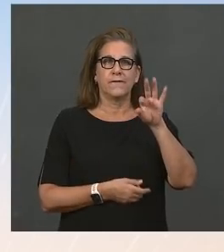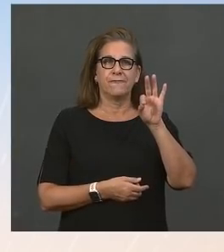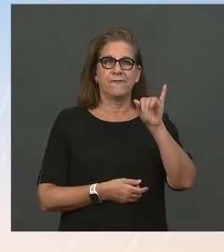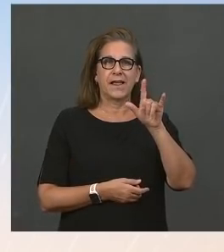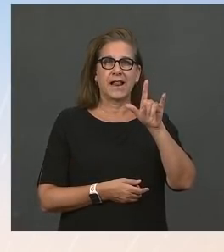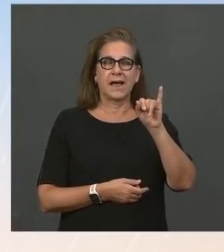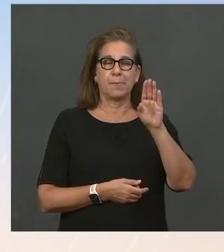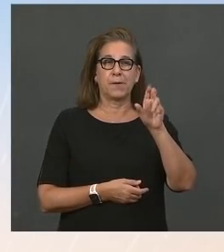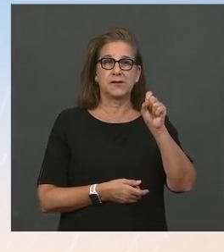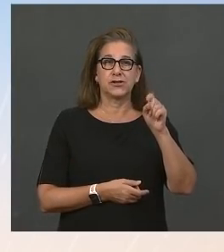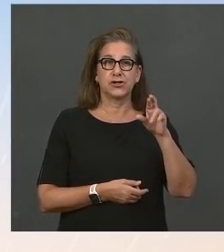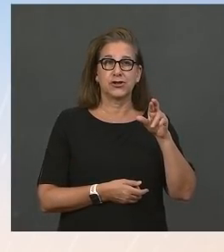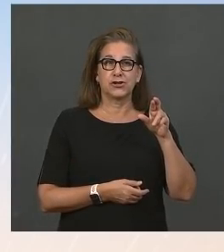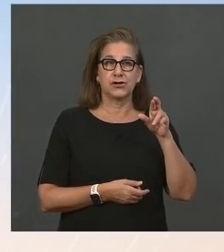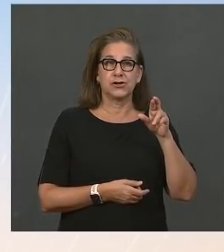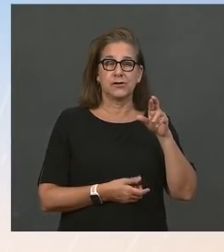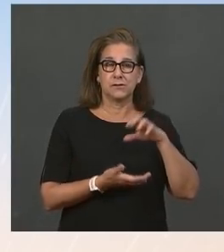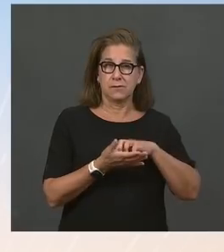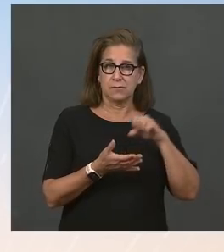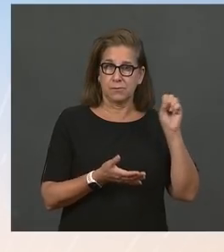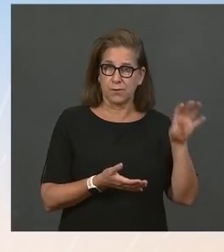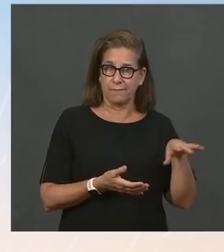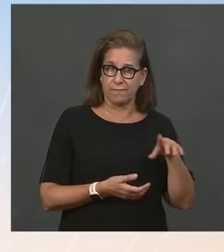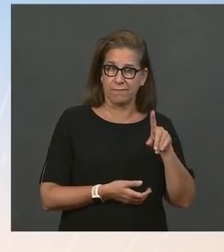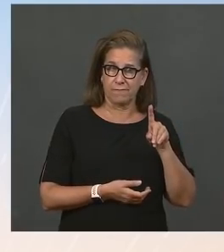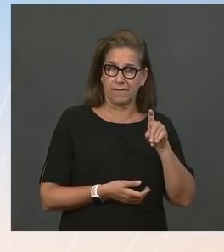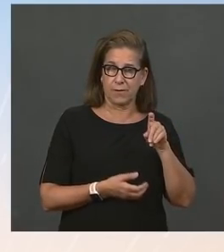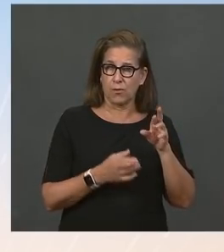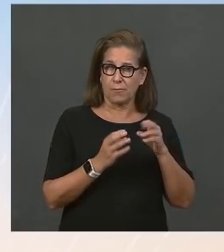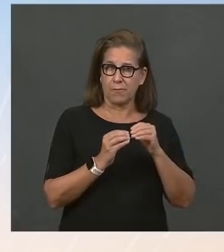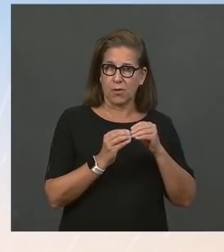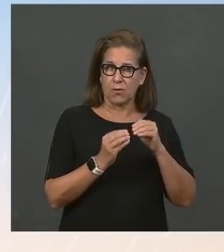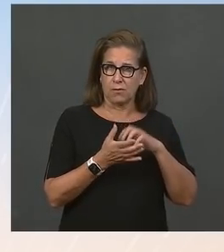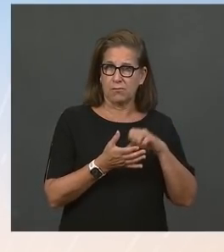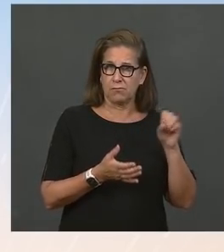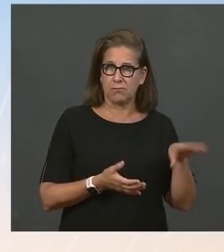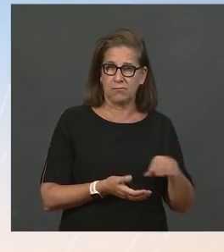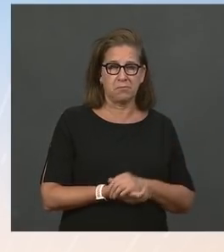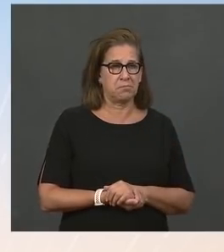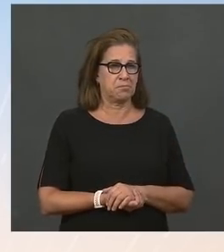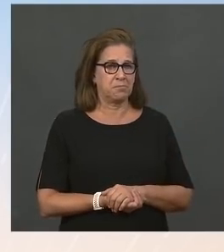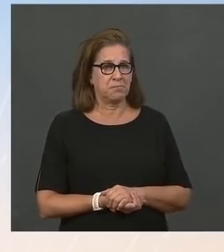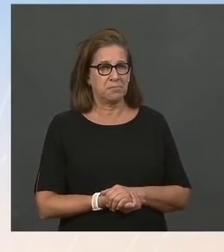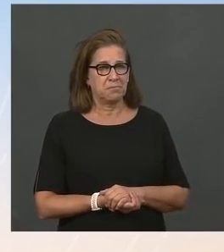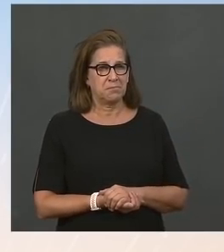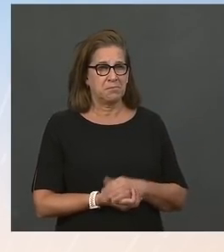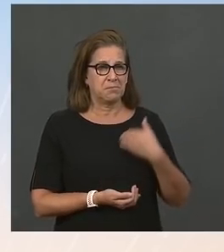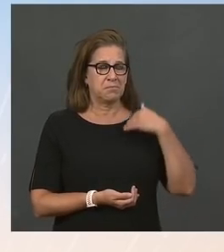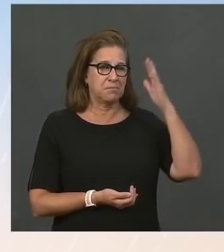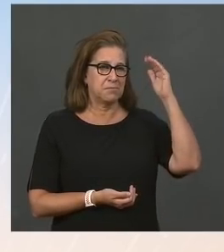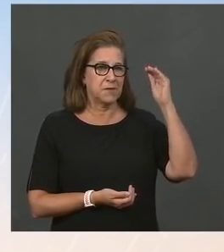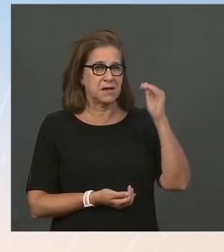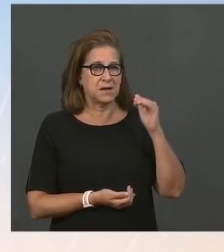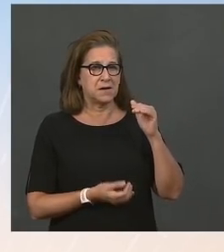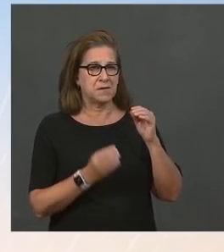Ms. Psaki: Stay tuned. It's a -- it's to have a discussion. I expect you'll hear more from the President about it in the coming weeks. Go ahead.